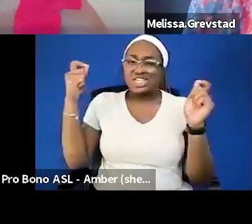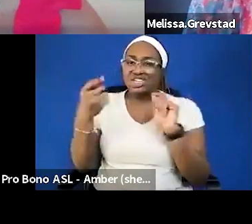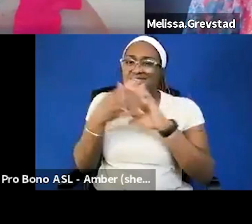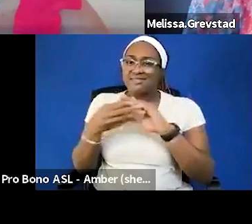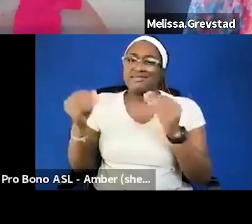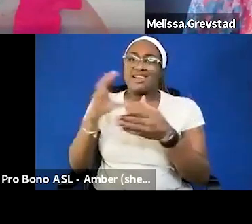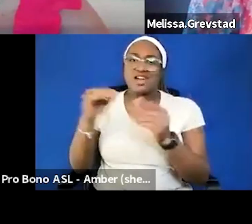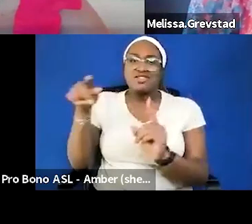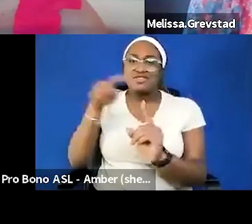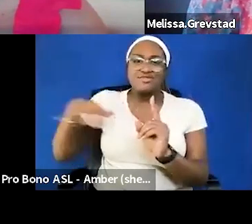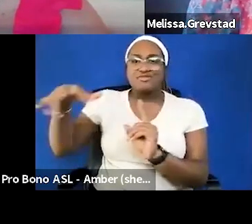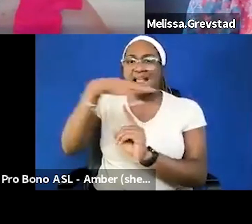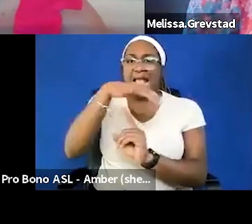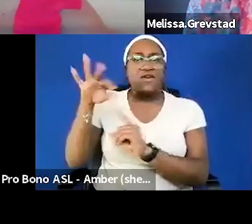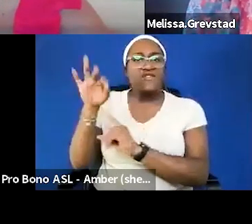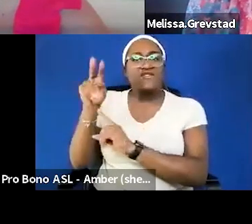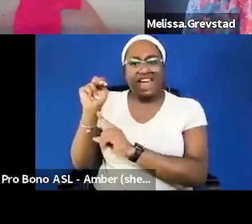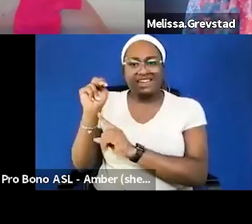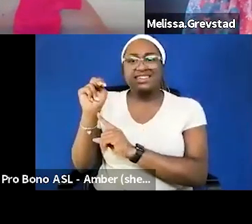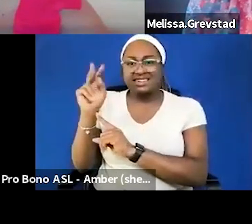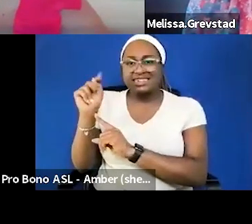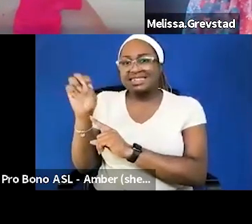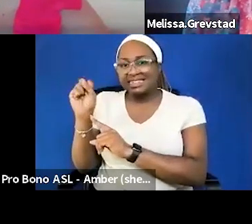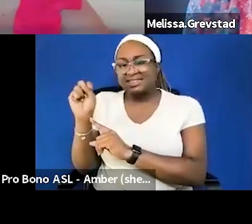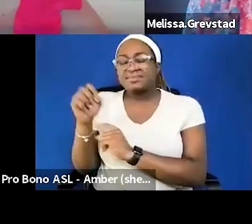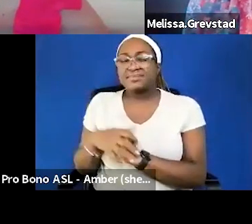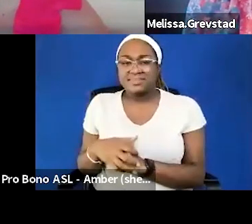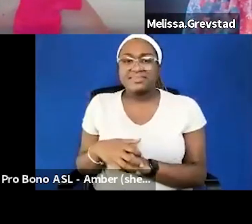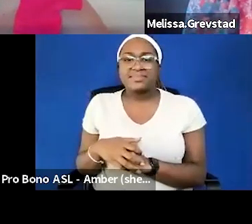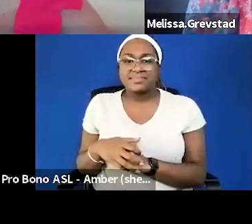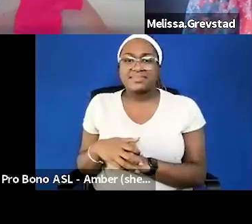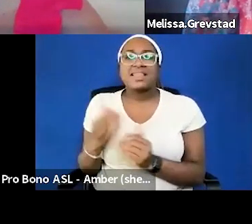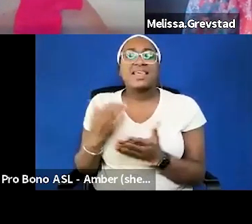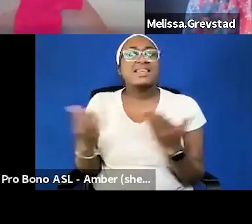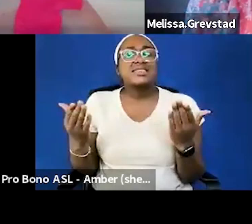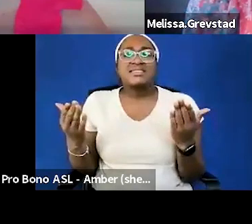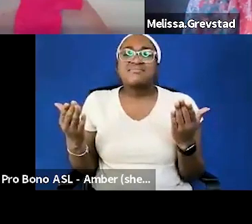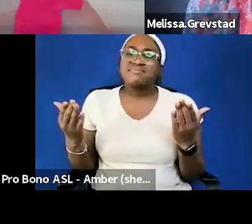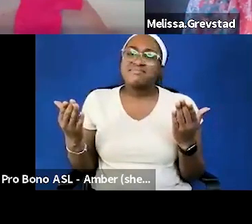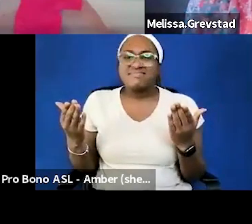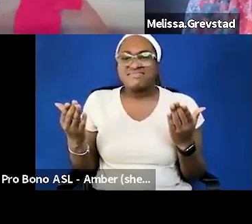and things that can be very like inherently confrontational